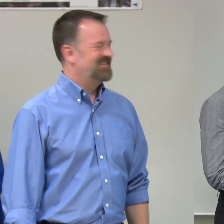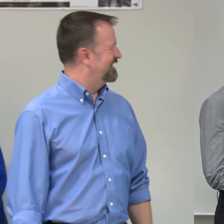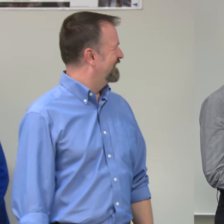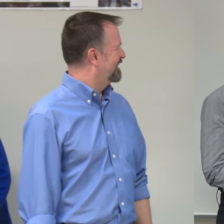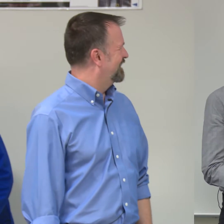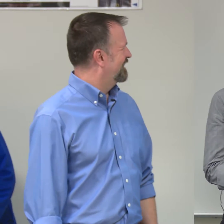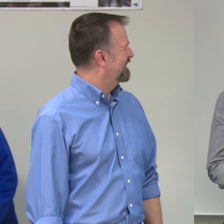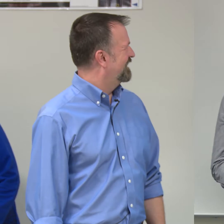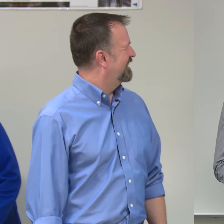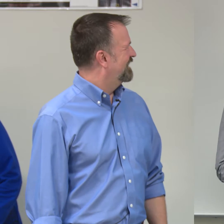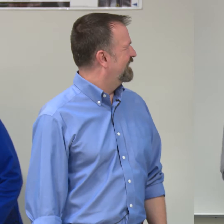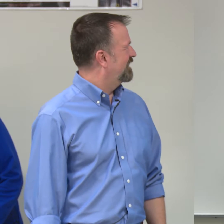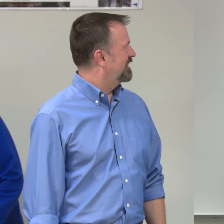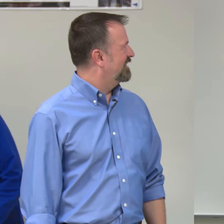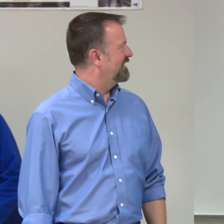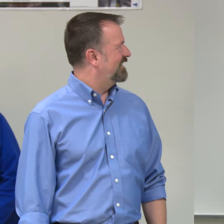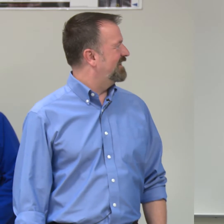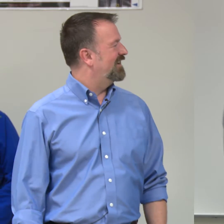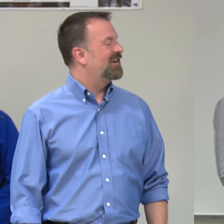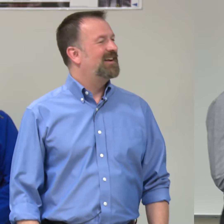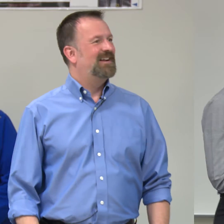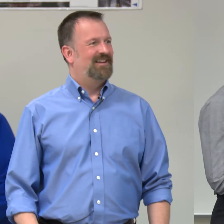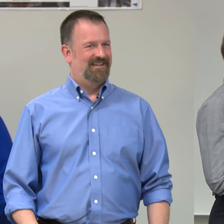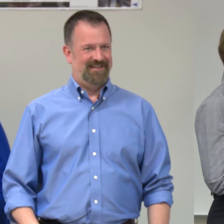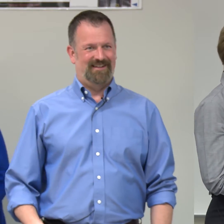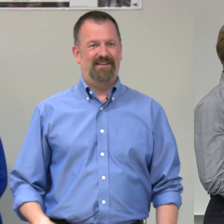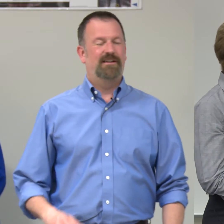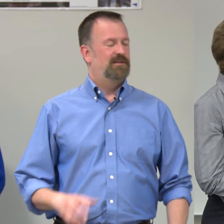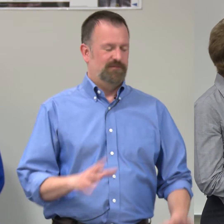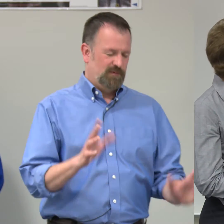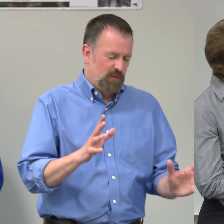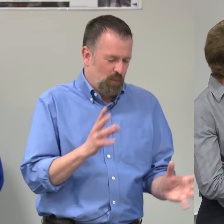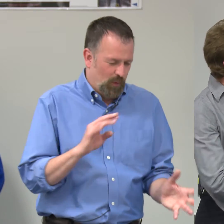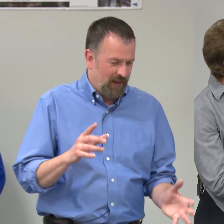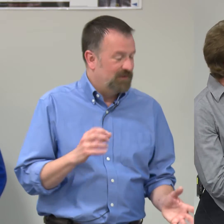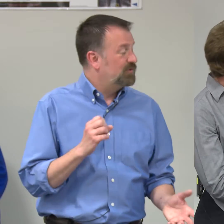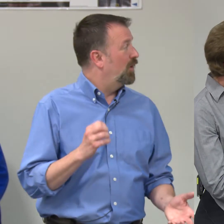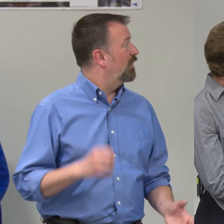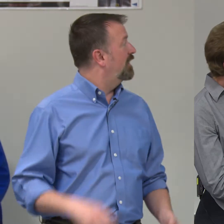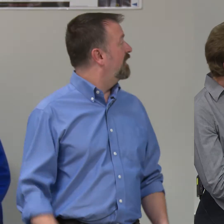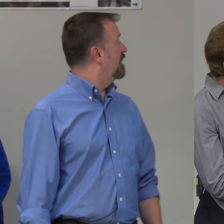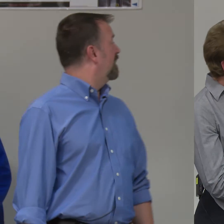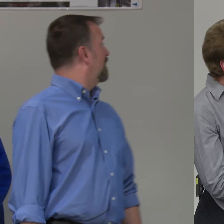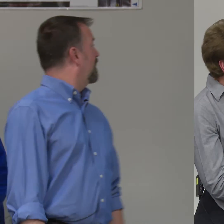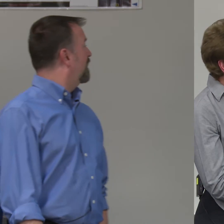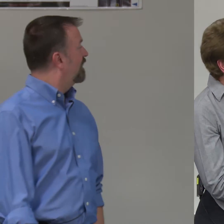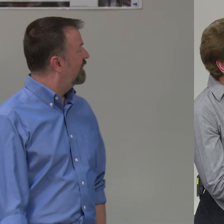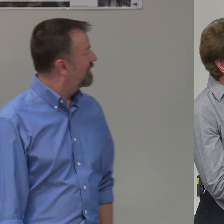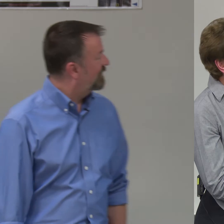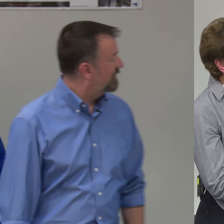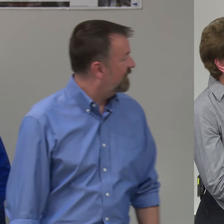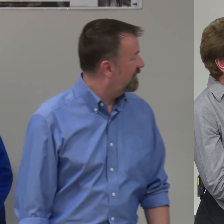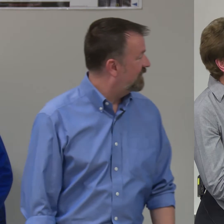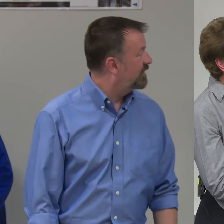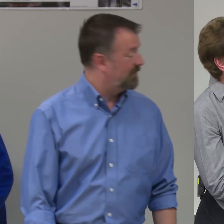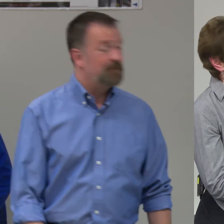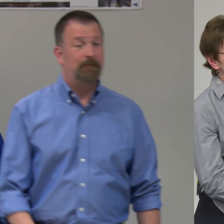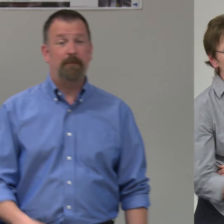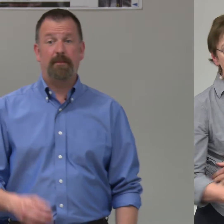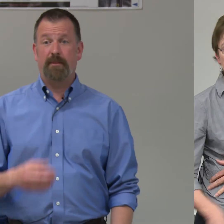That's OK. Heh. So the-- well-- So this is where a tumor was actually implanted